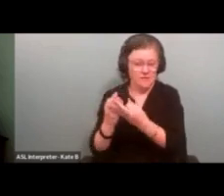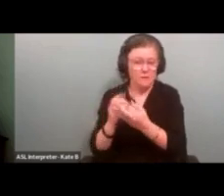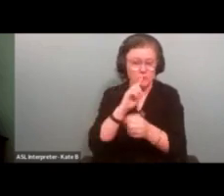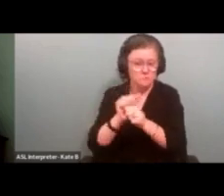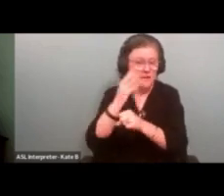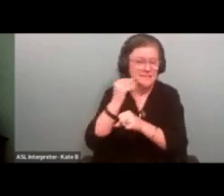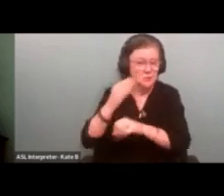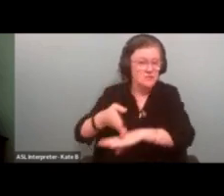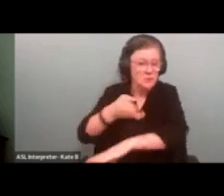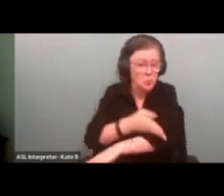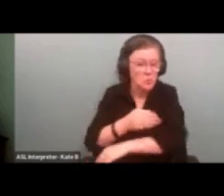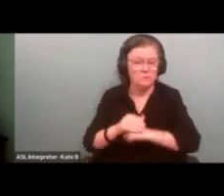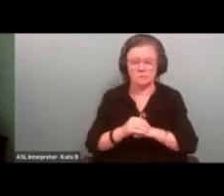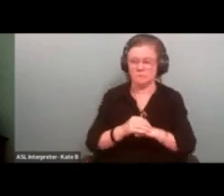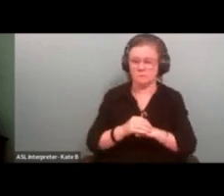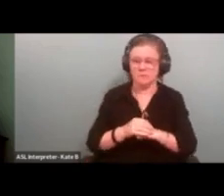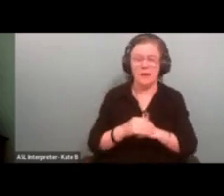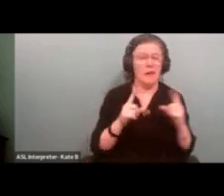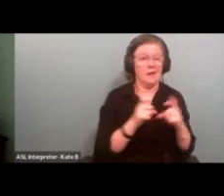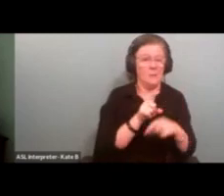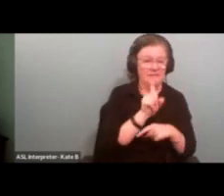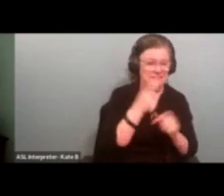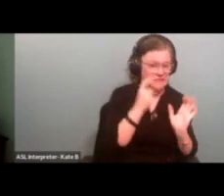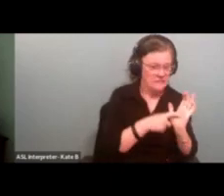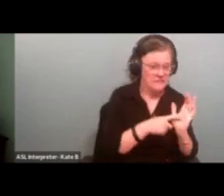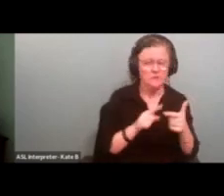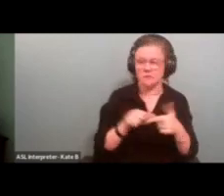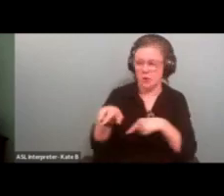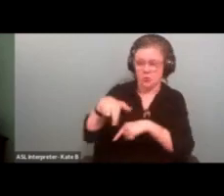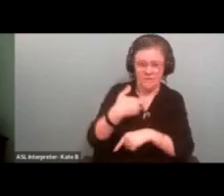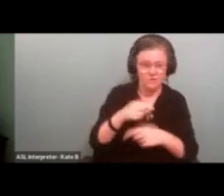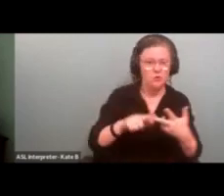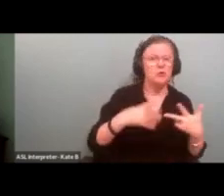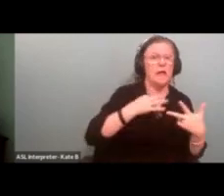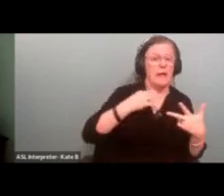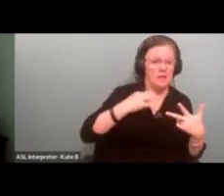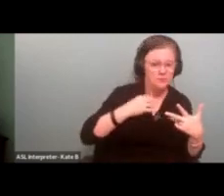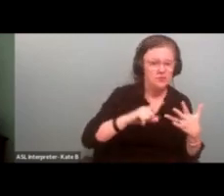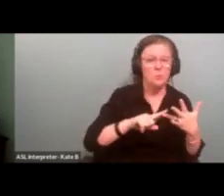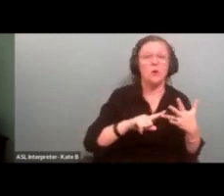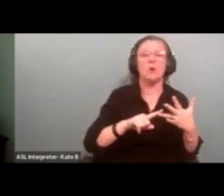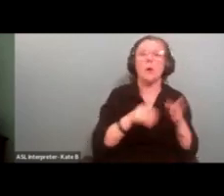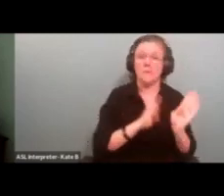there's an identification of a complex need, they're referred, they're eligible. They're walking through these phases of